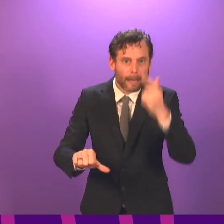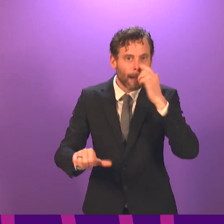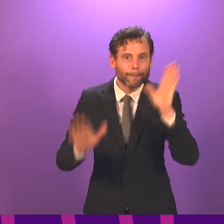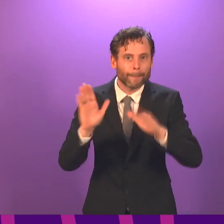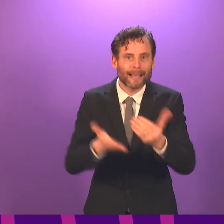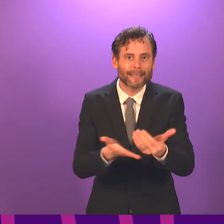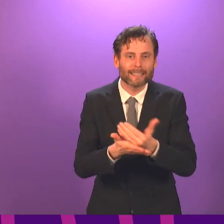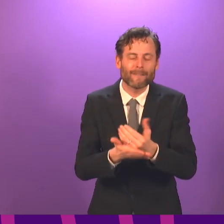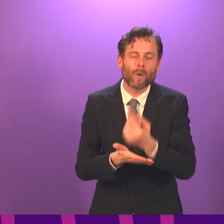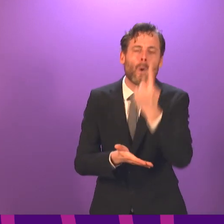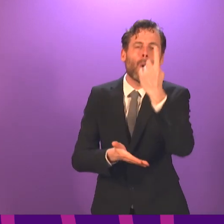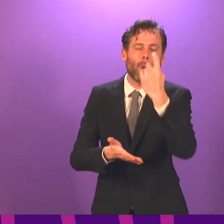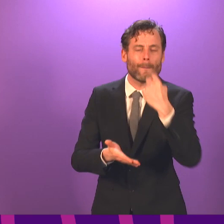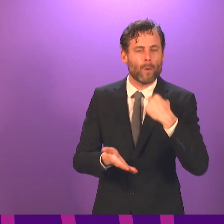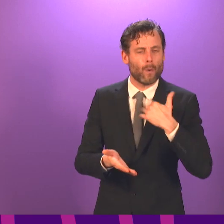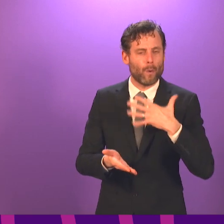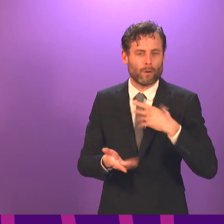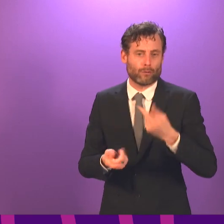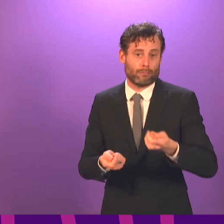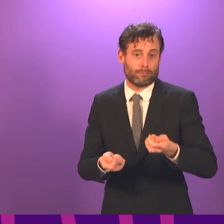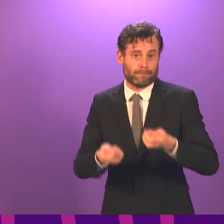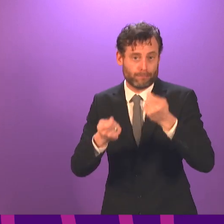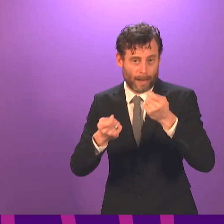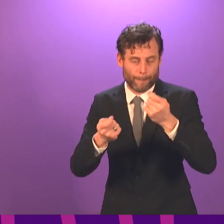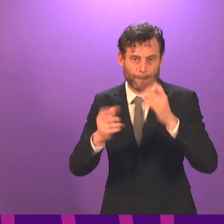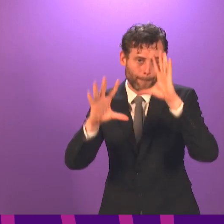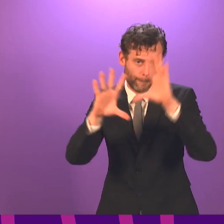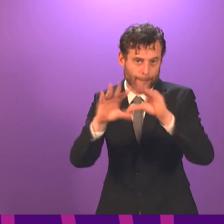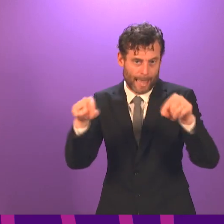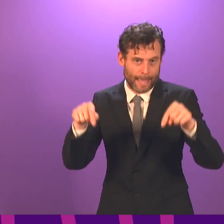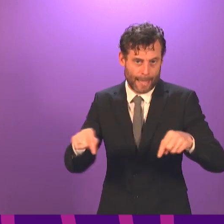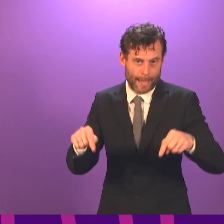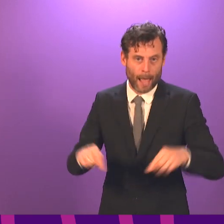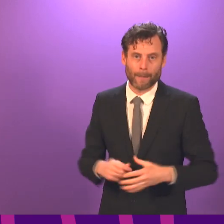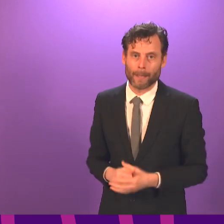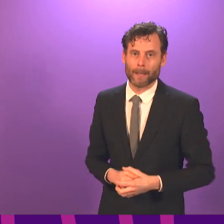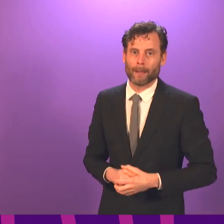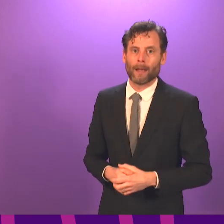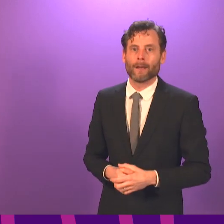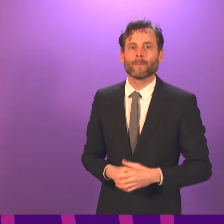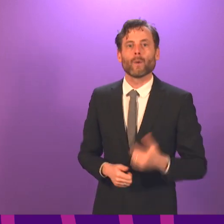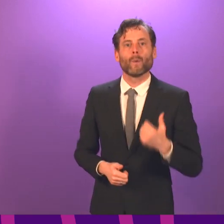There is one further issue that I want to highlight briefly. I confirm that we are clarifying